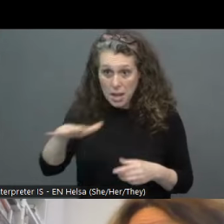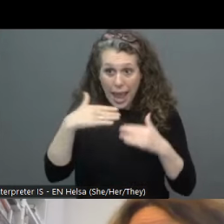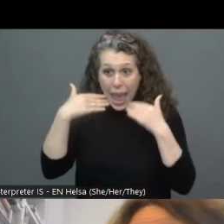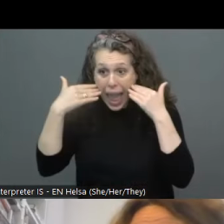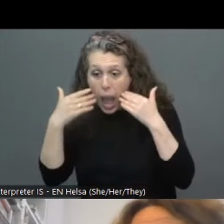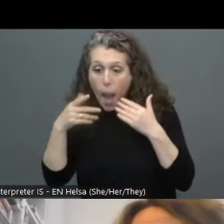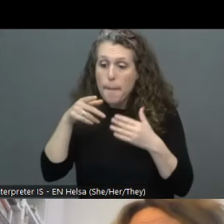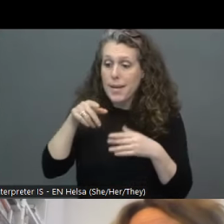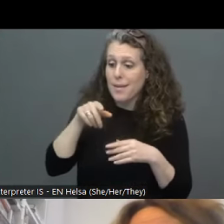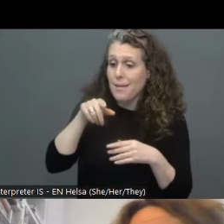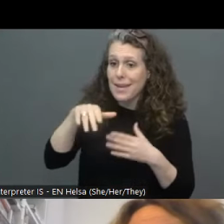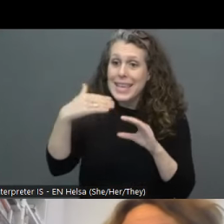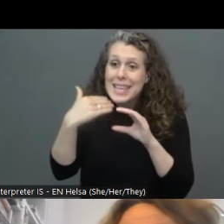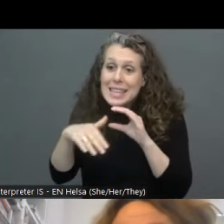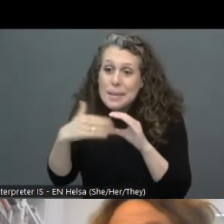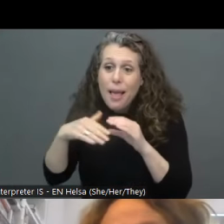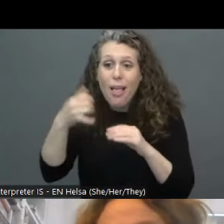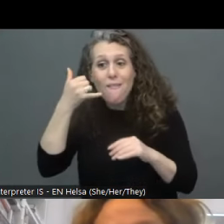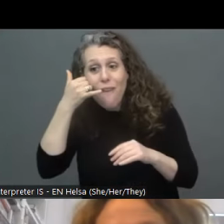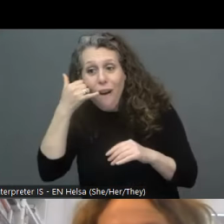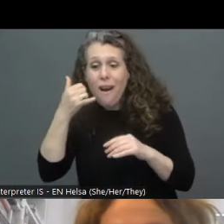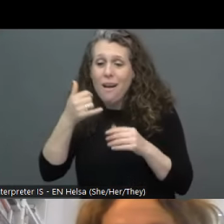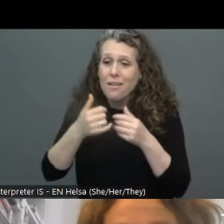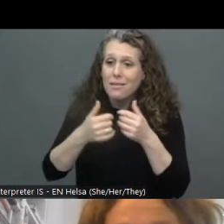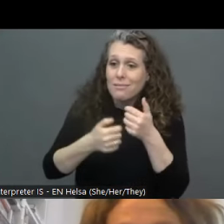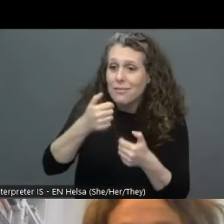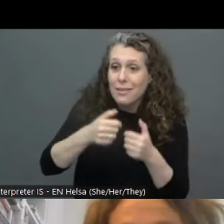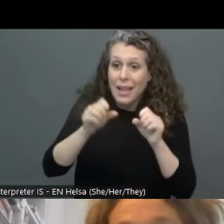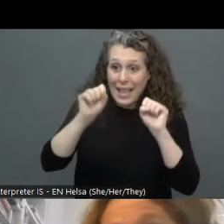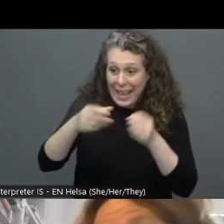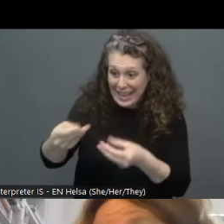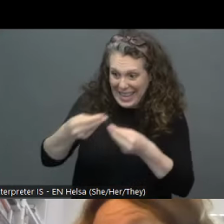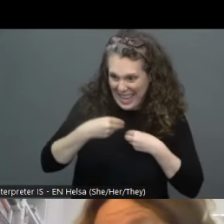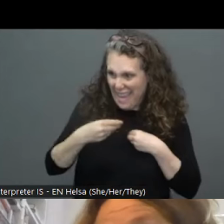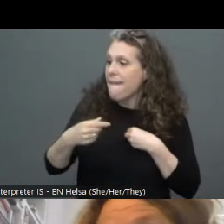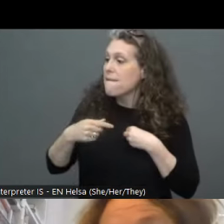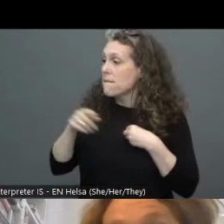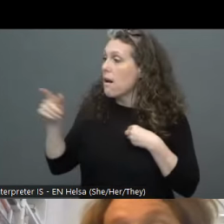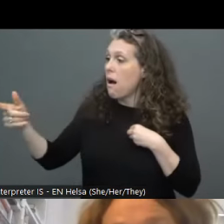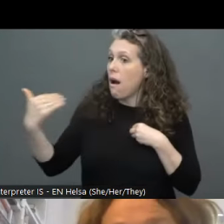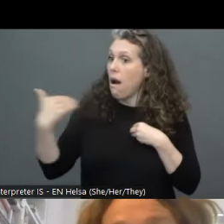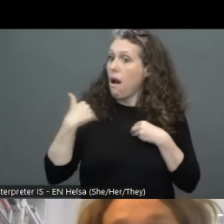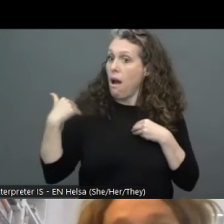so we can really create more of a network between those that are interested in learning and sharing.